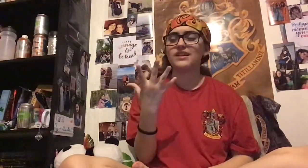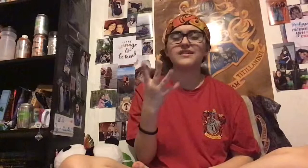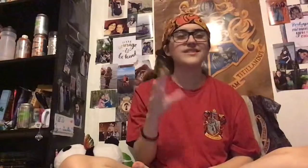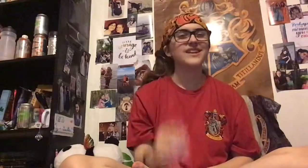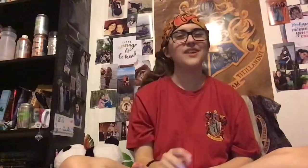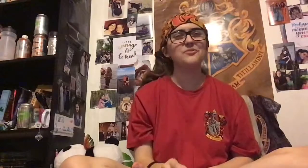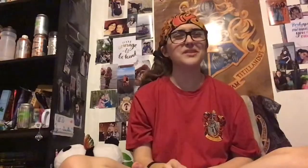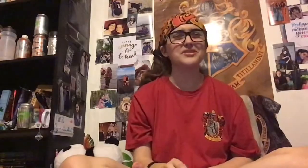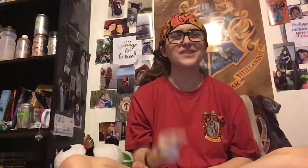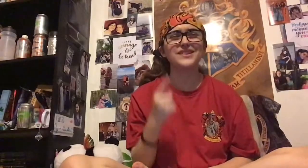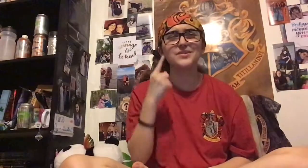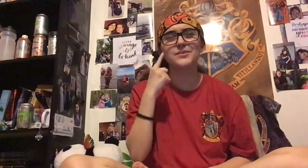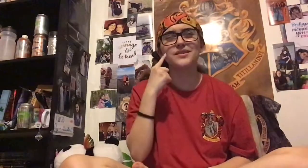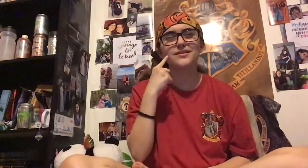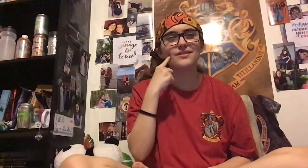See, I don't really understand this one. I